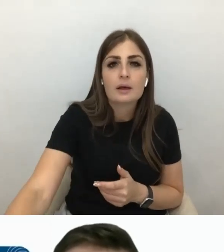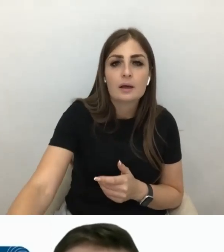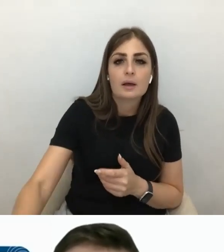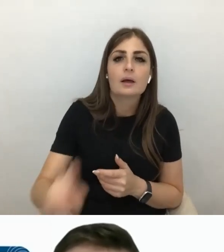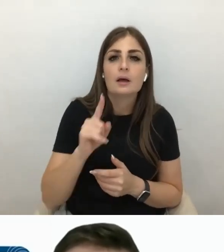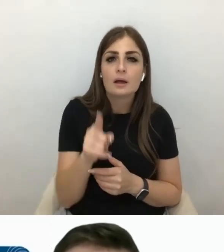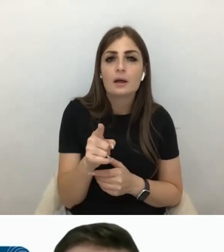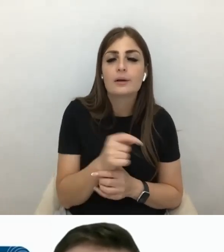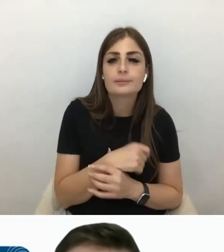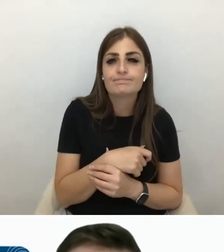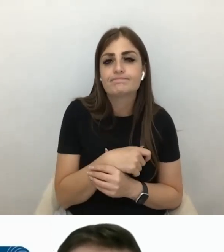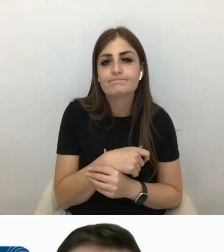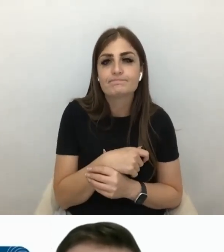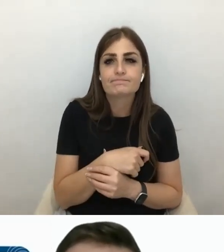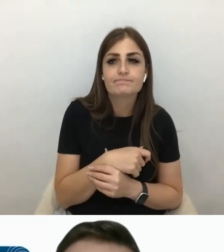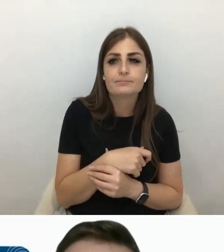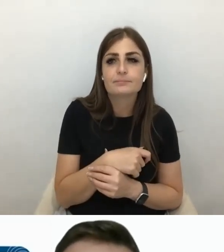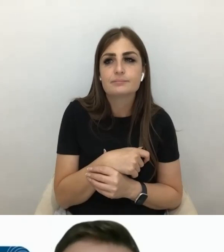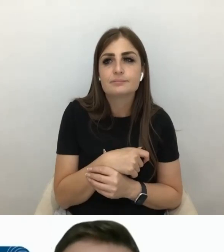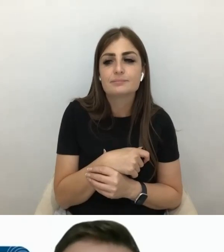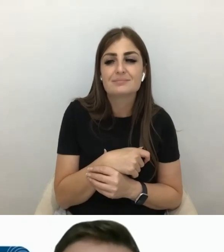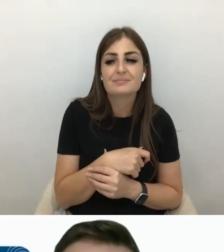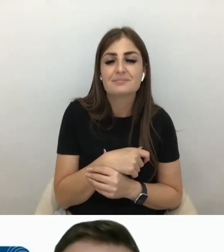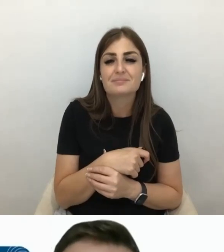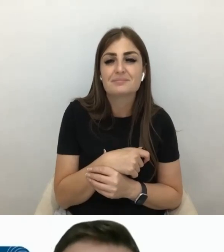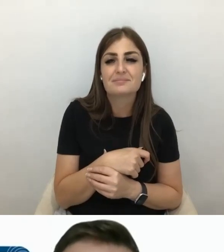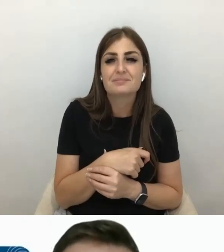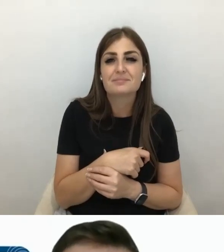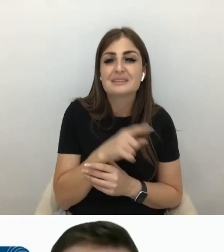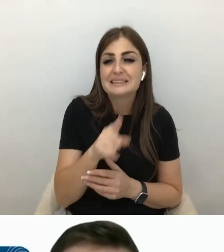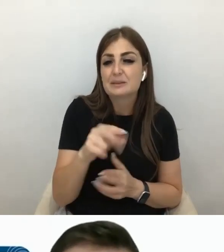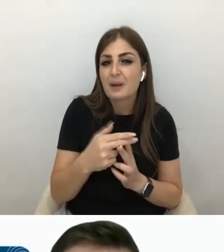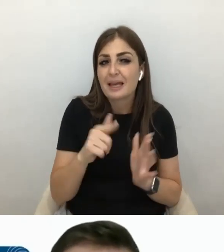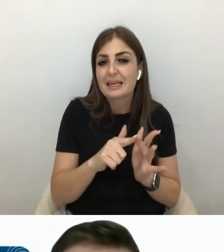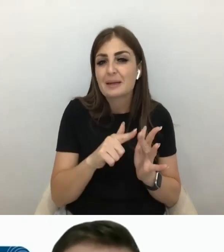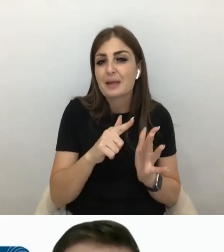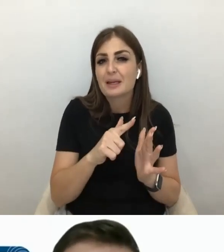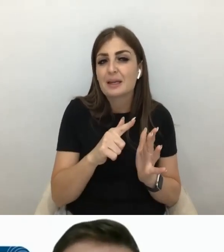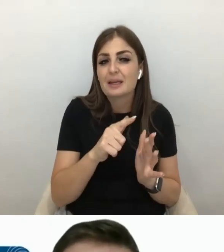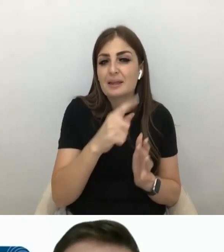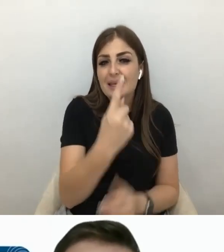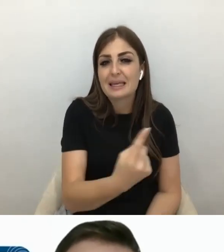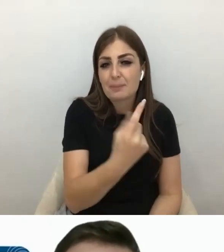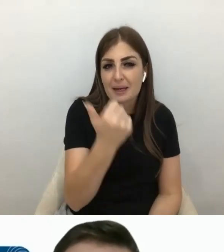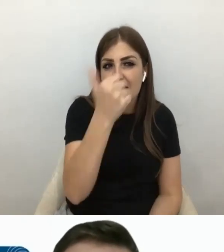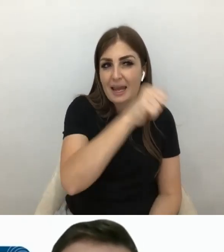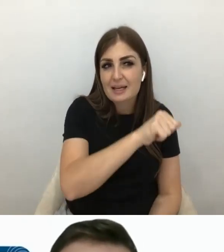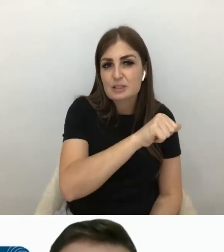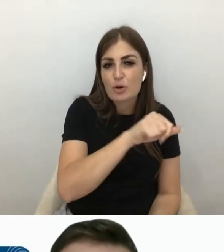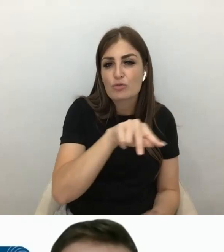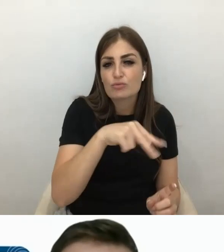I guess this would be in terms of the Independent Expert Review email address provided in an